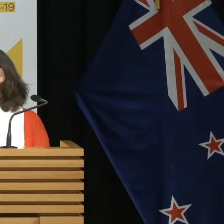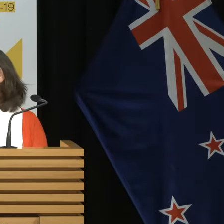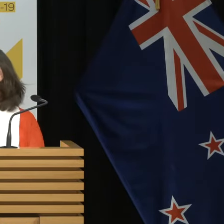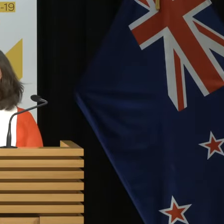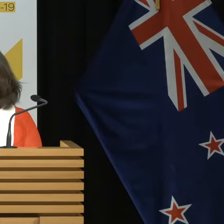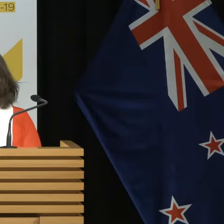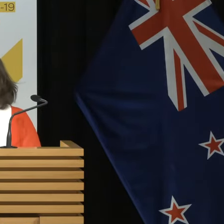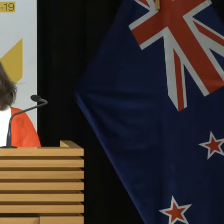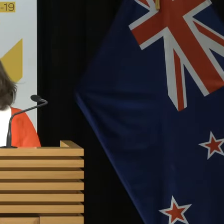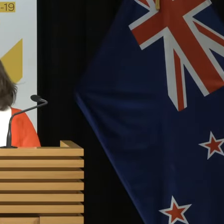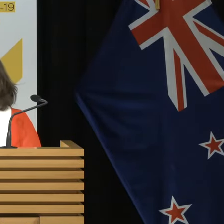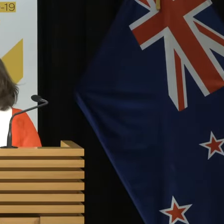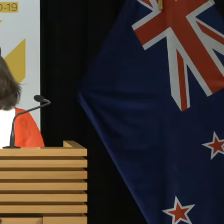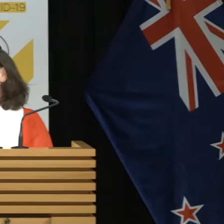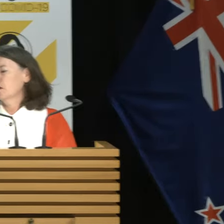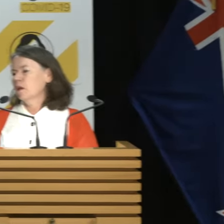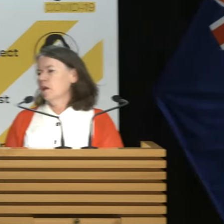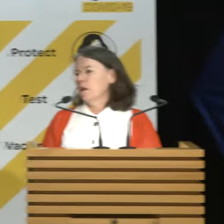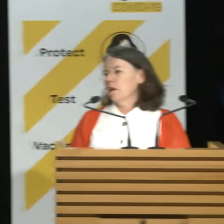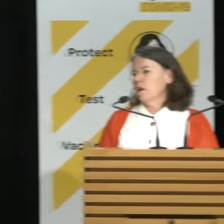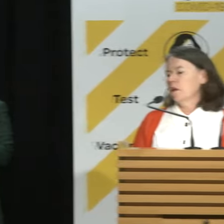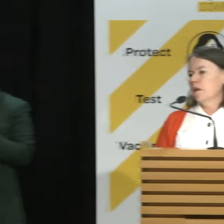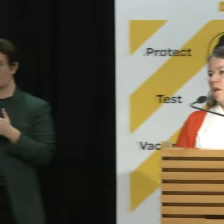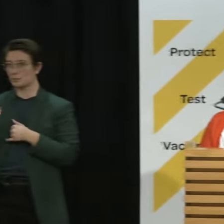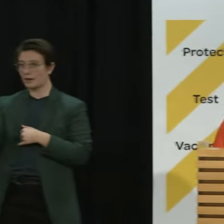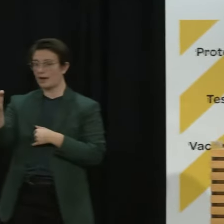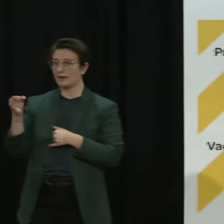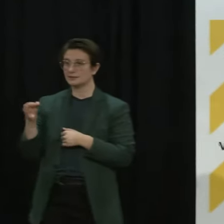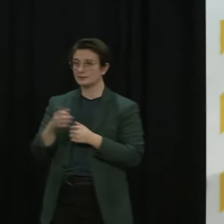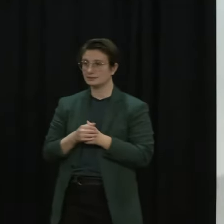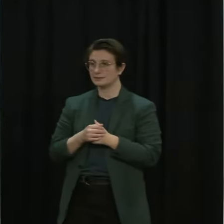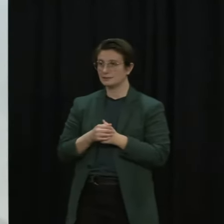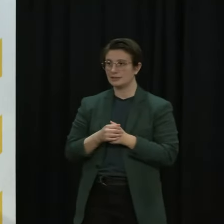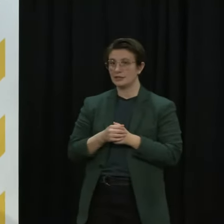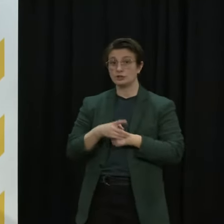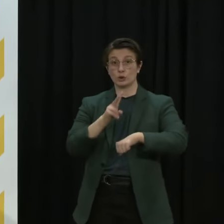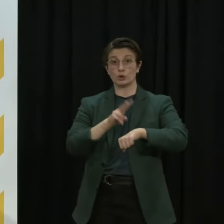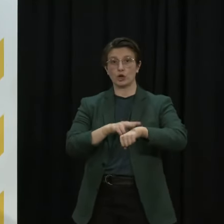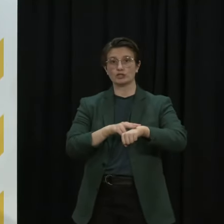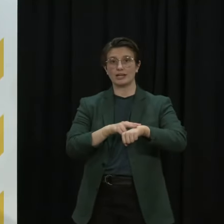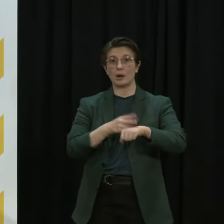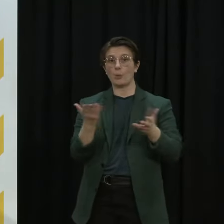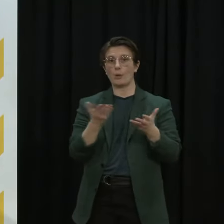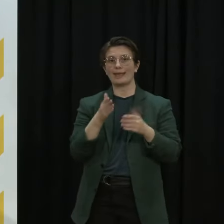Can you ensure that DG is following safety procedures? Yes, they are. They work very closely with the